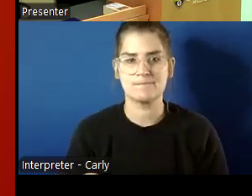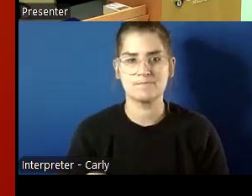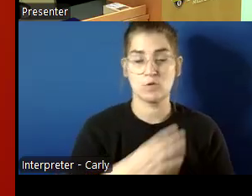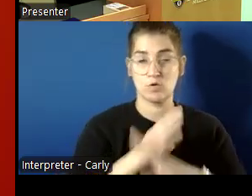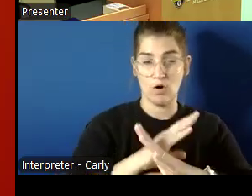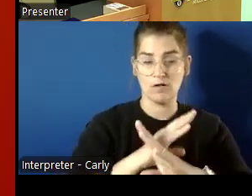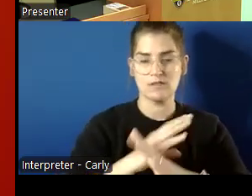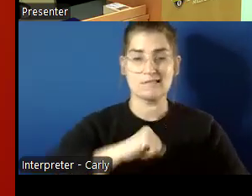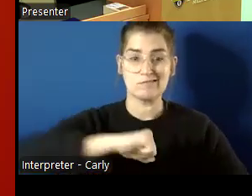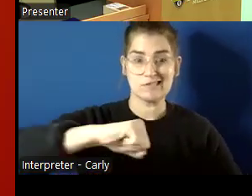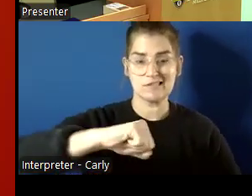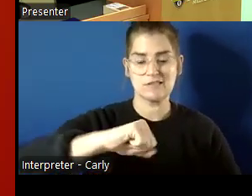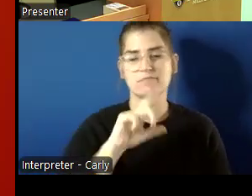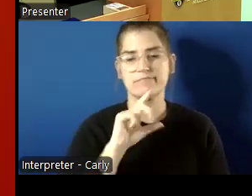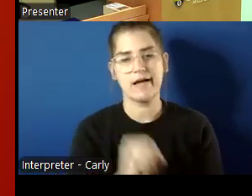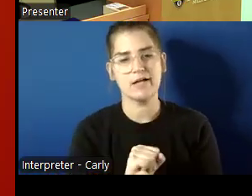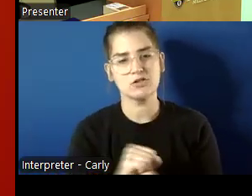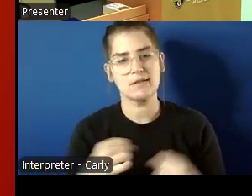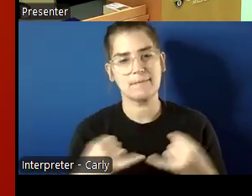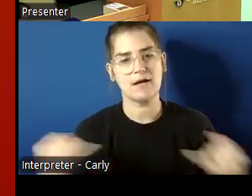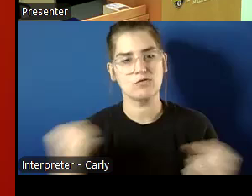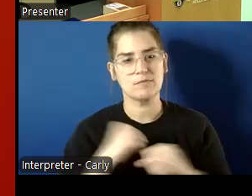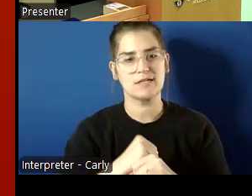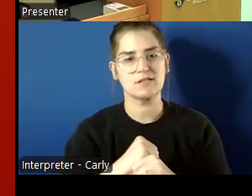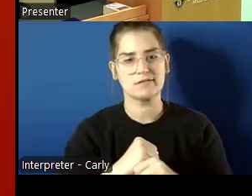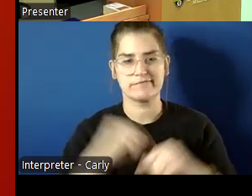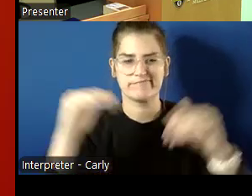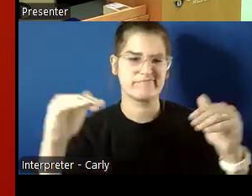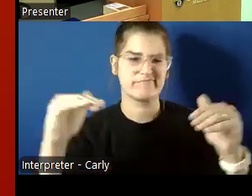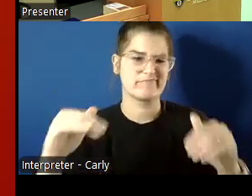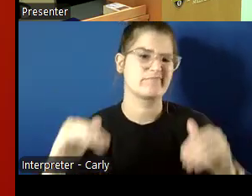it's really boundary protection. Emotional suppression gets pathized as avoidance when